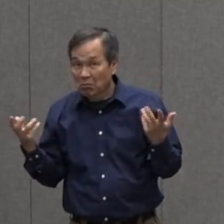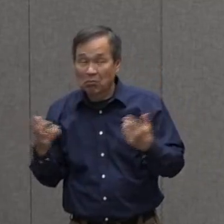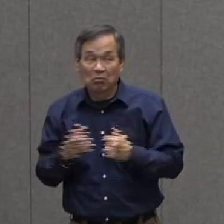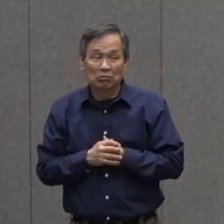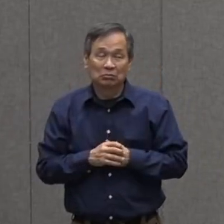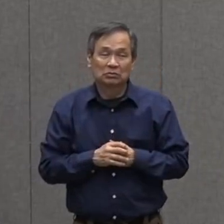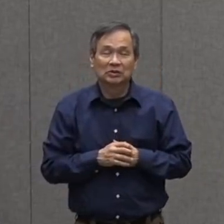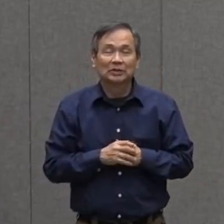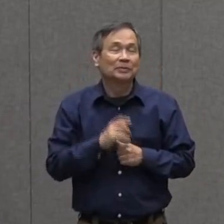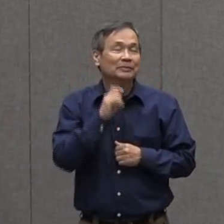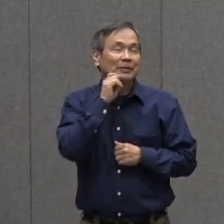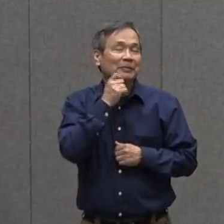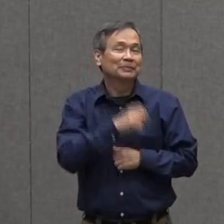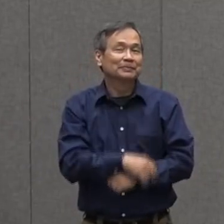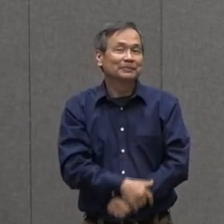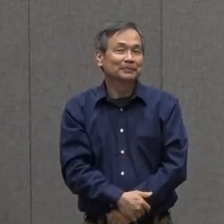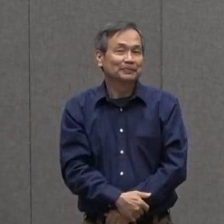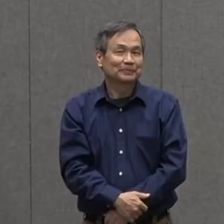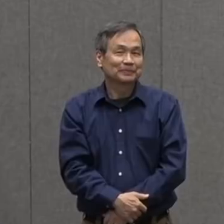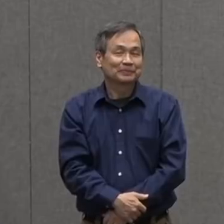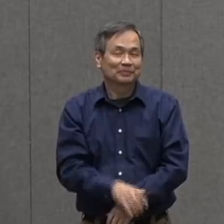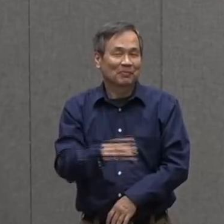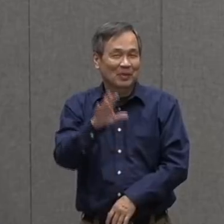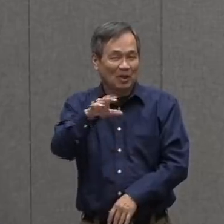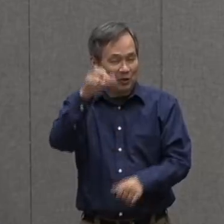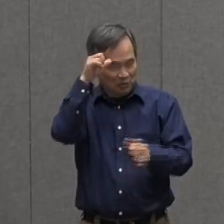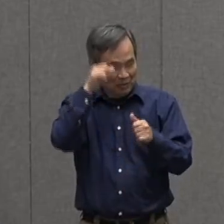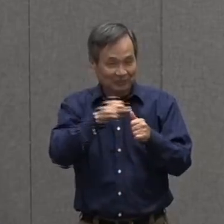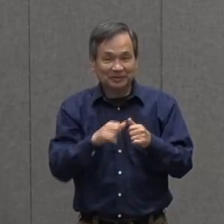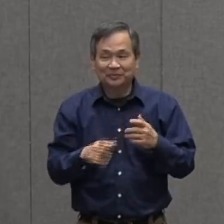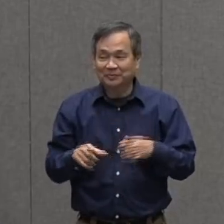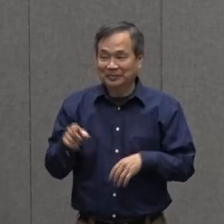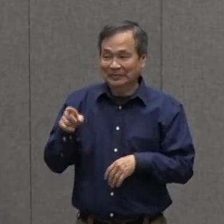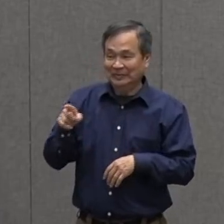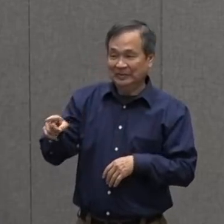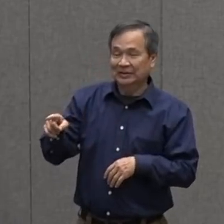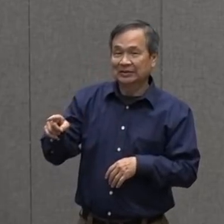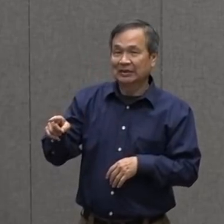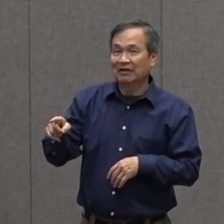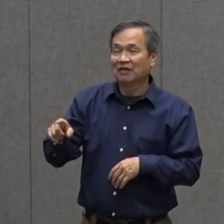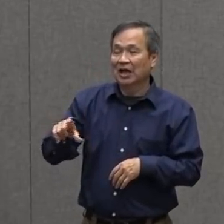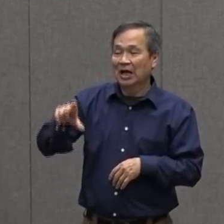That would be really cool. Remember proper nouns need to have what?